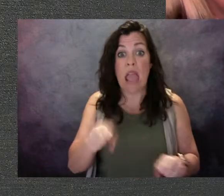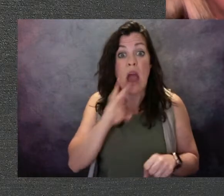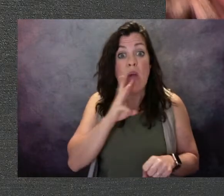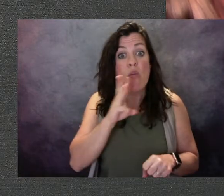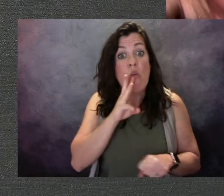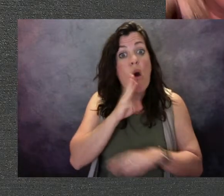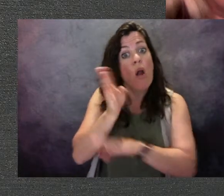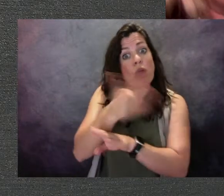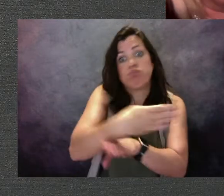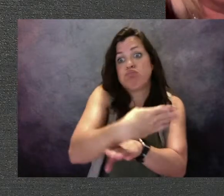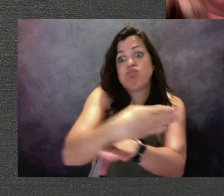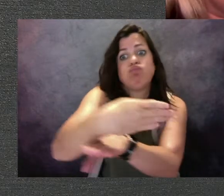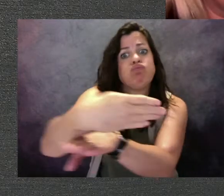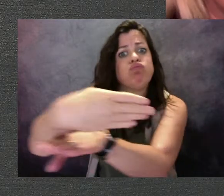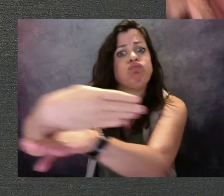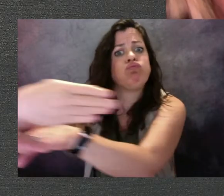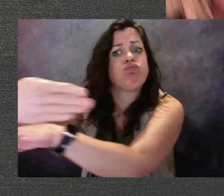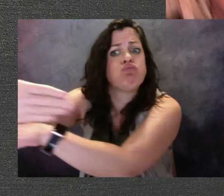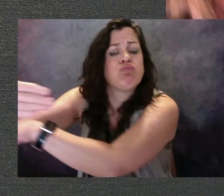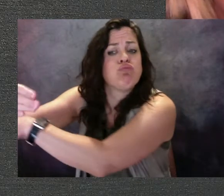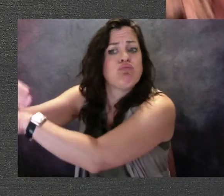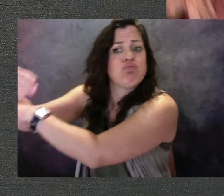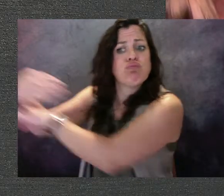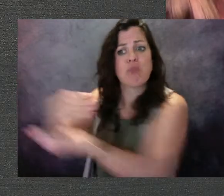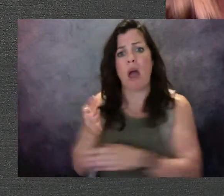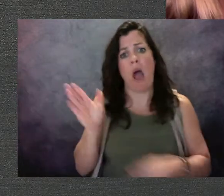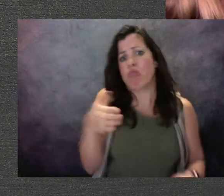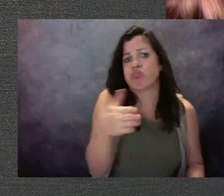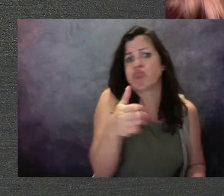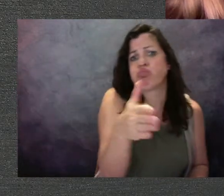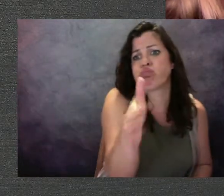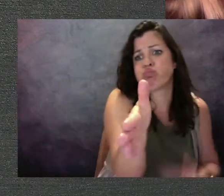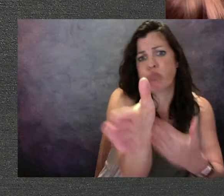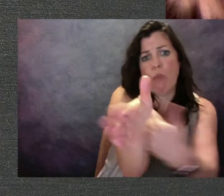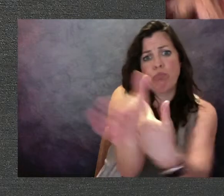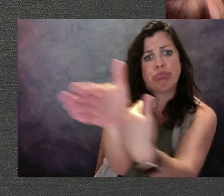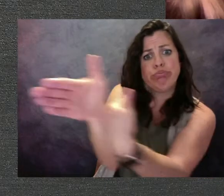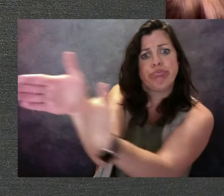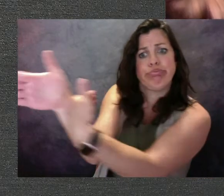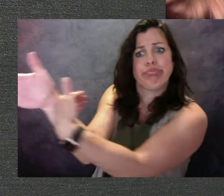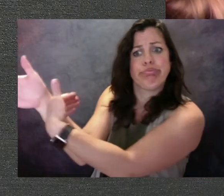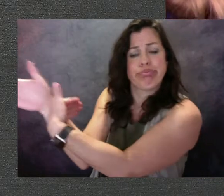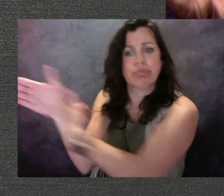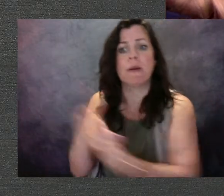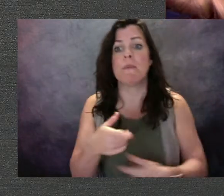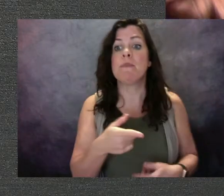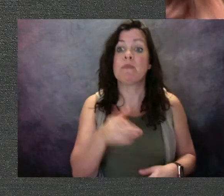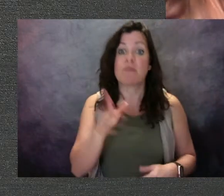it will help you push the water, right? Back and forth. So the fish uses that tail to push forward